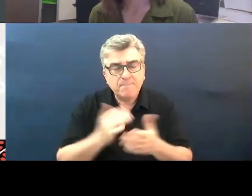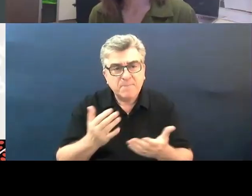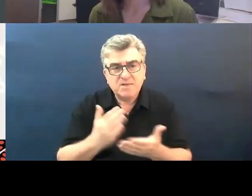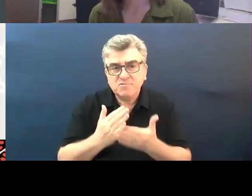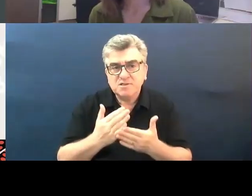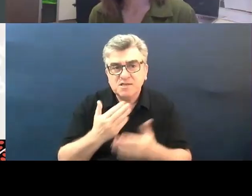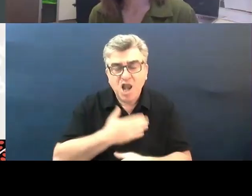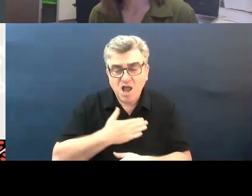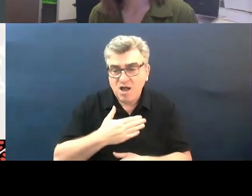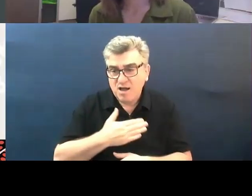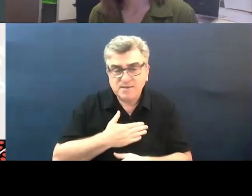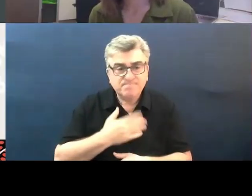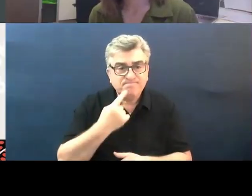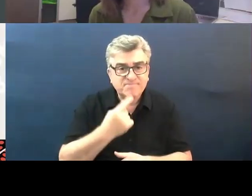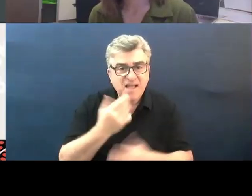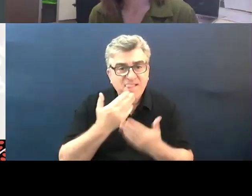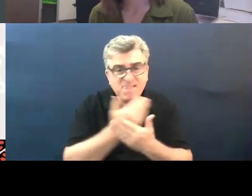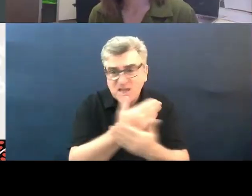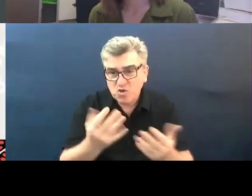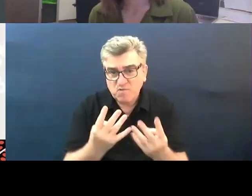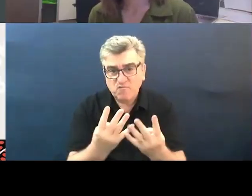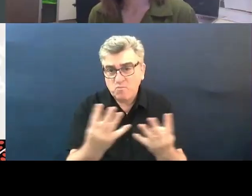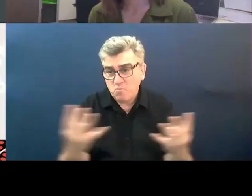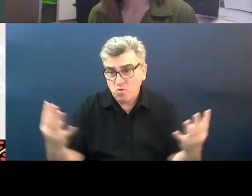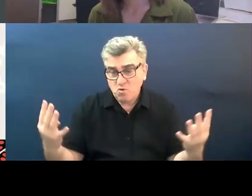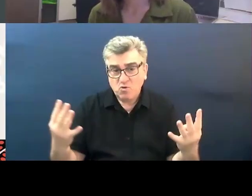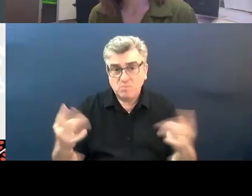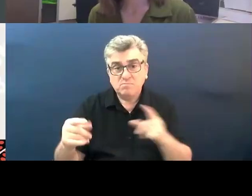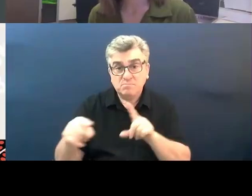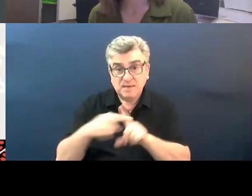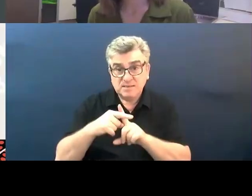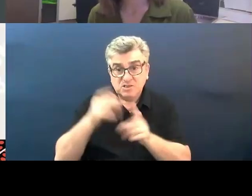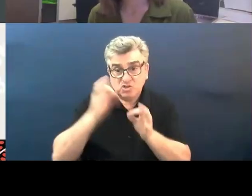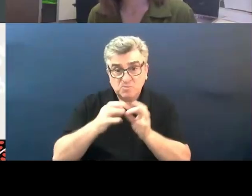to thank all of our participants today, including our interpreters that have been helping us out.